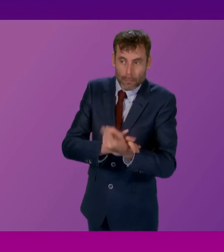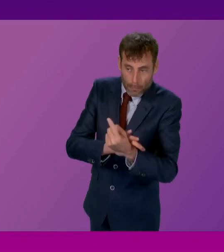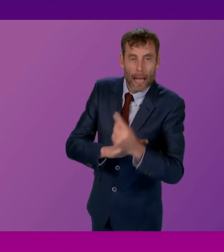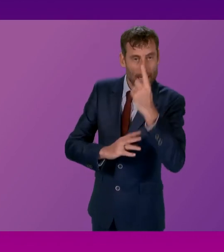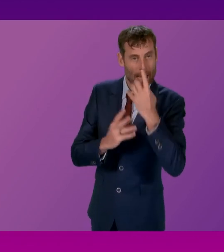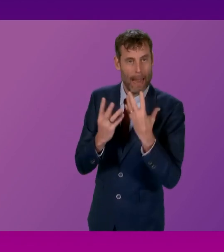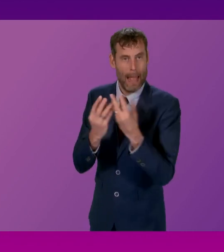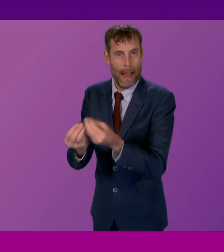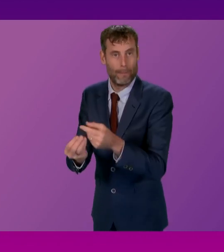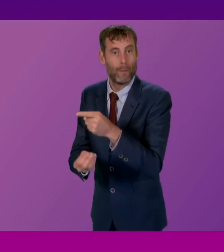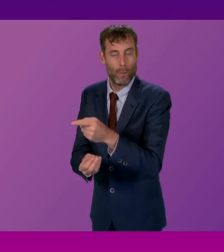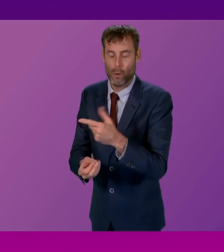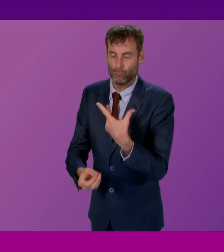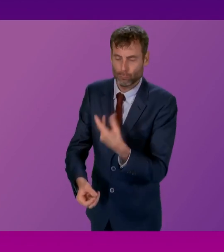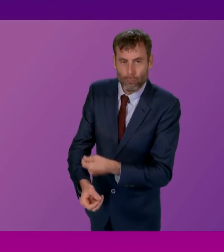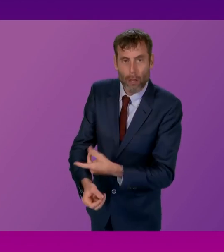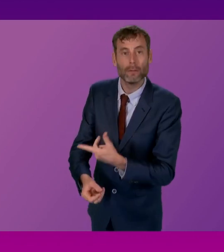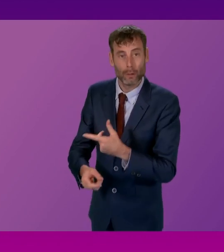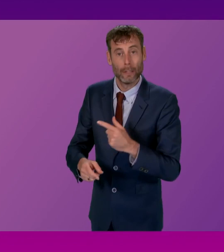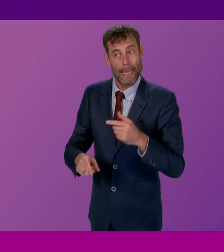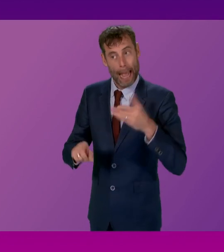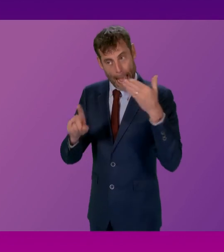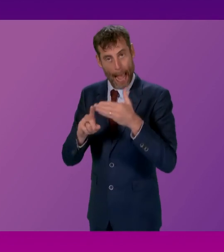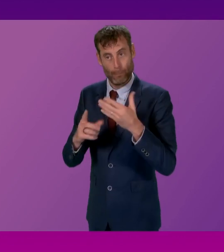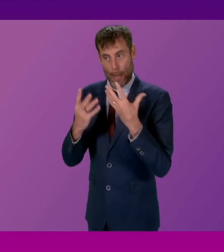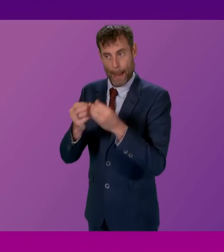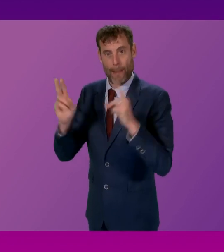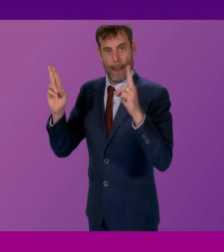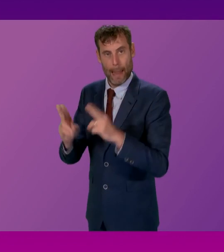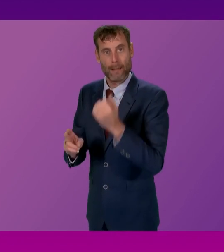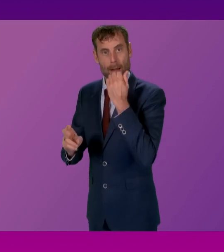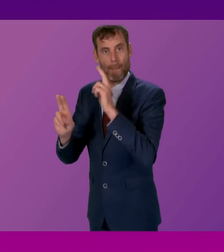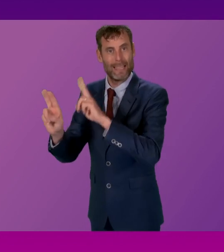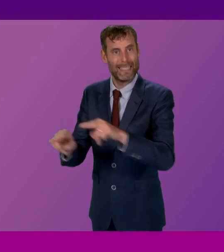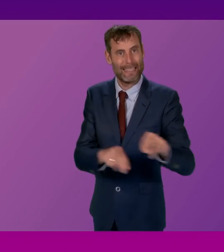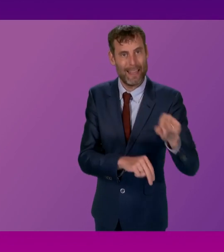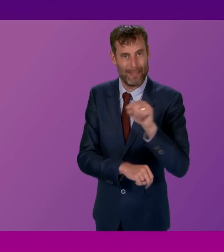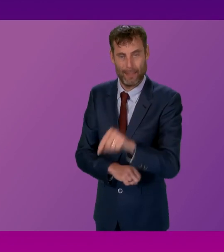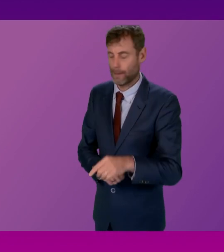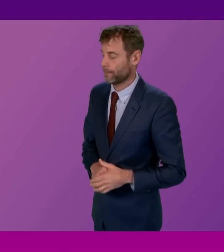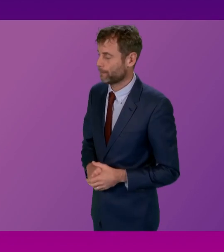national mission to reduce drug deaths.